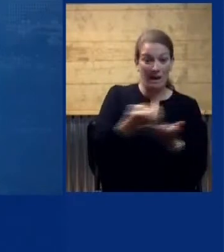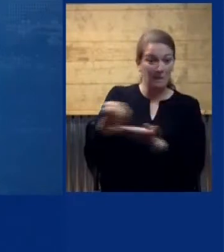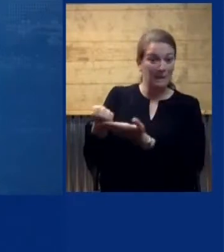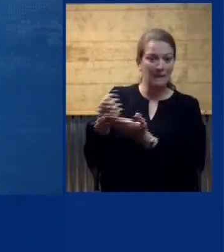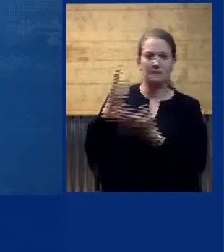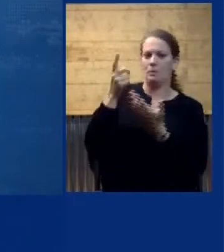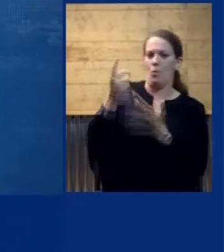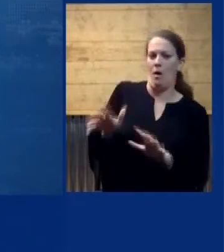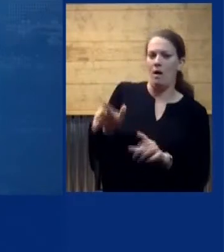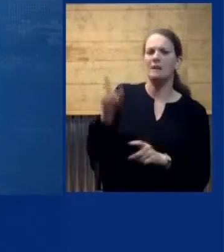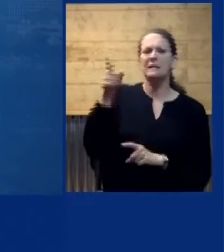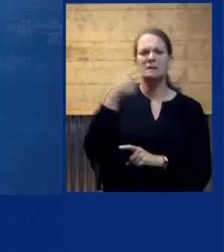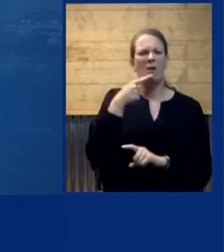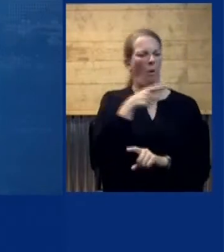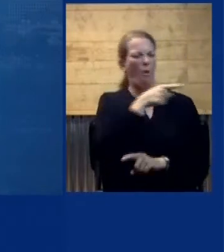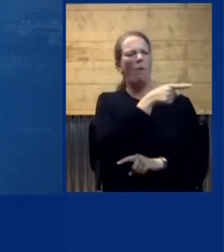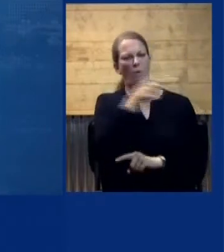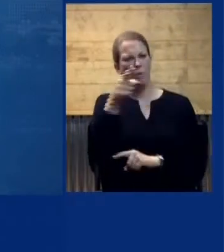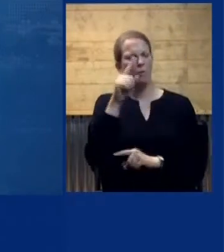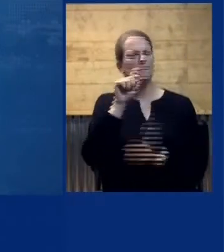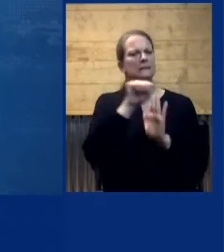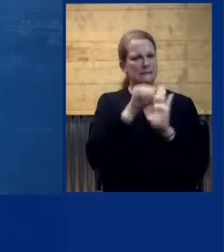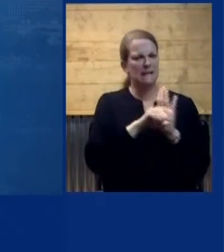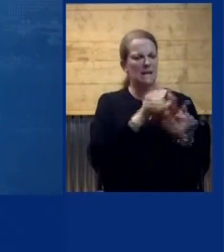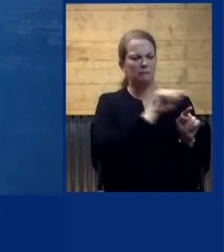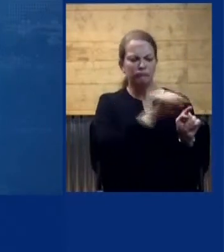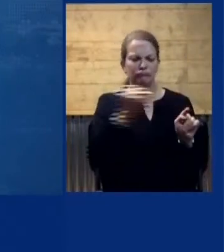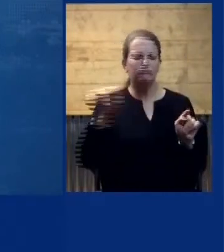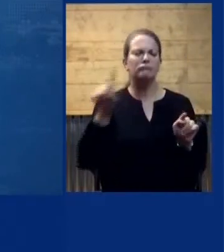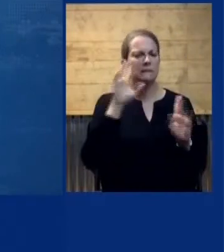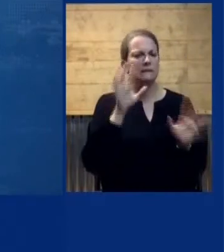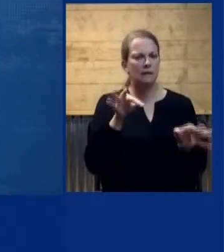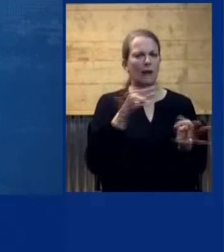HE DIDN'T WANT TO HAVE ANYTHING TO DO WITH THE CLOSING OF THE